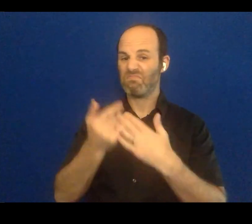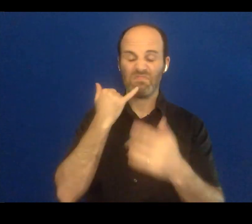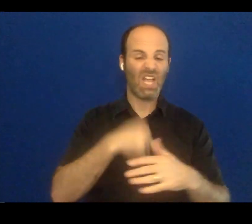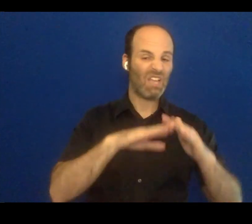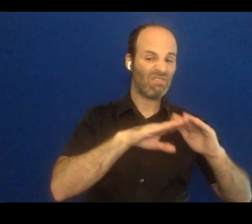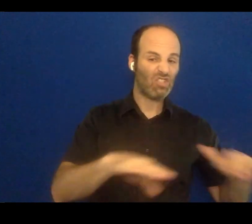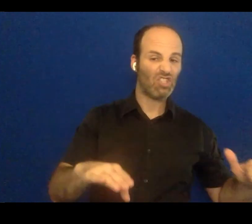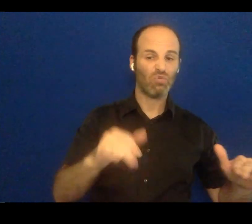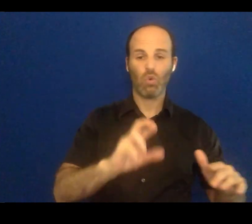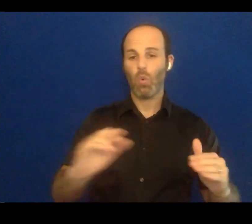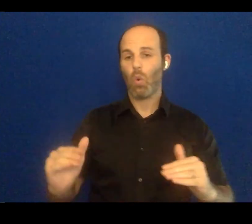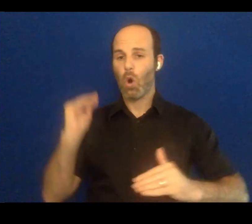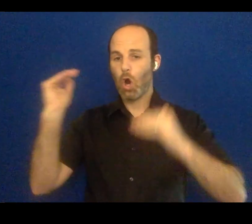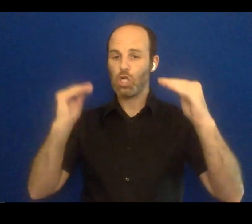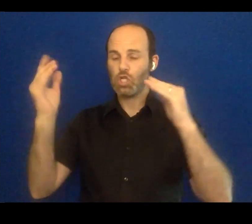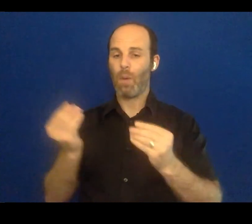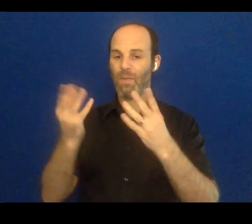PEDIATRIC OR AN ADULT PROVIDER